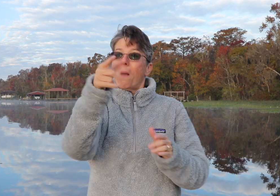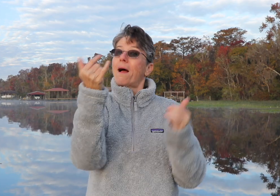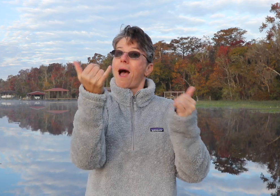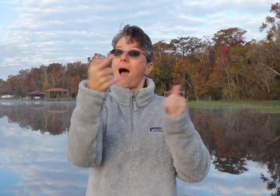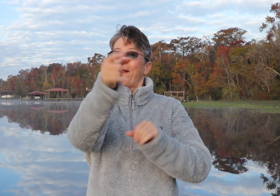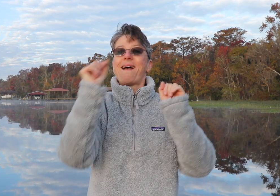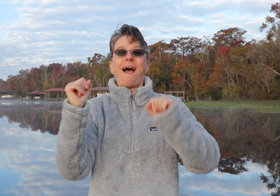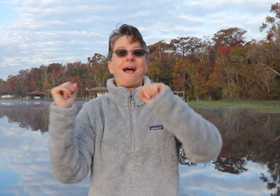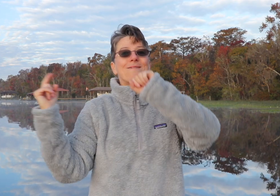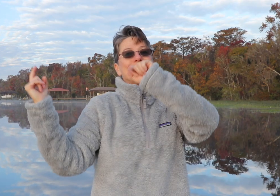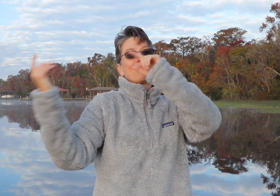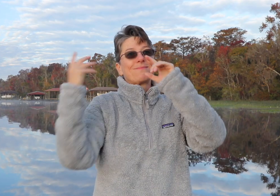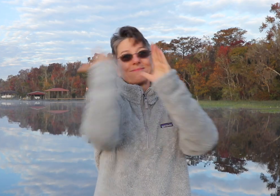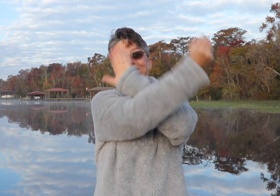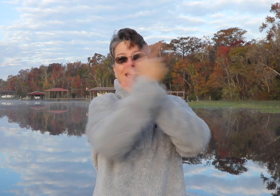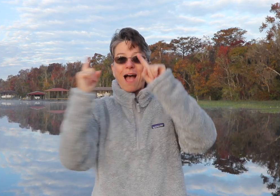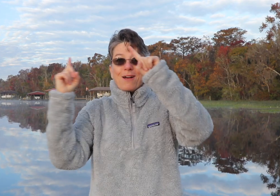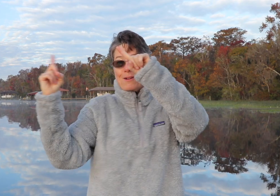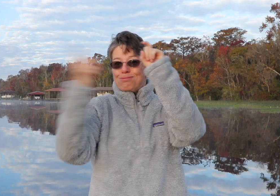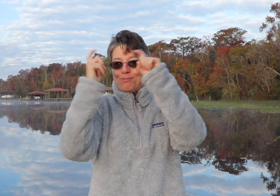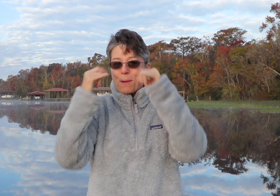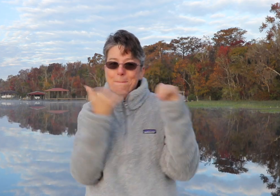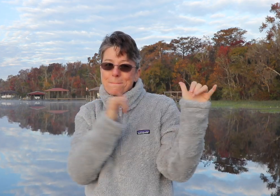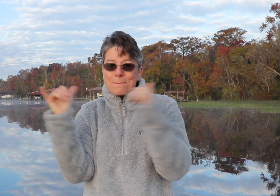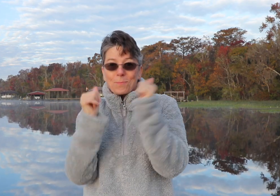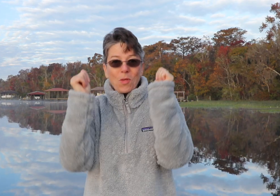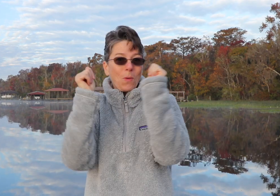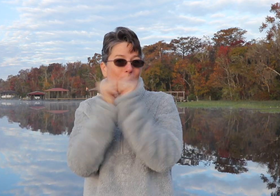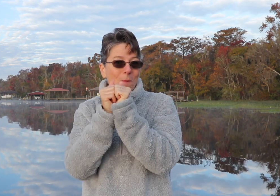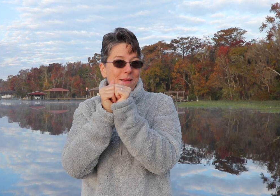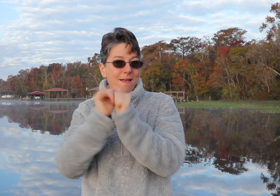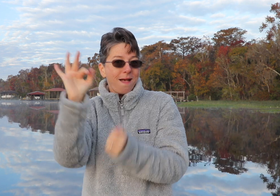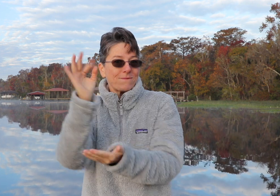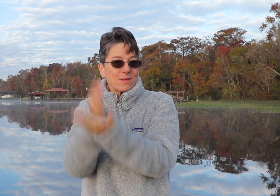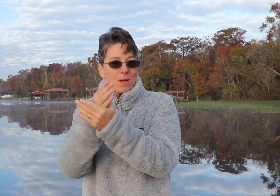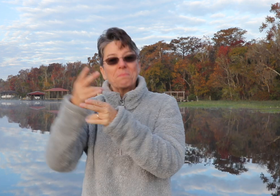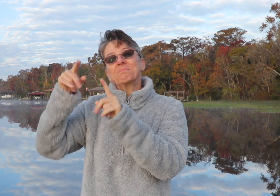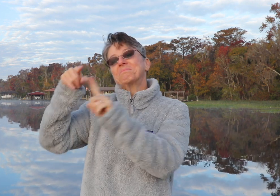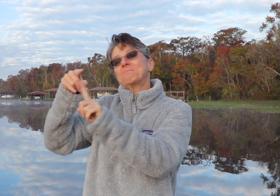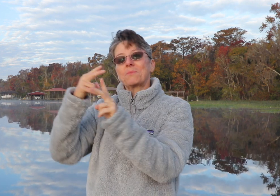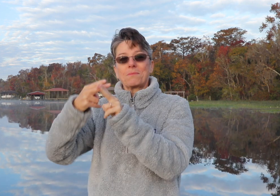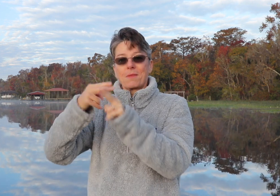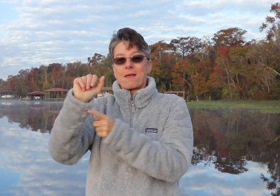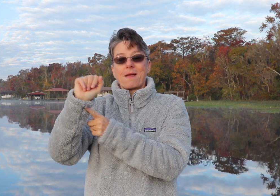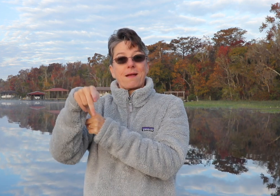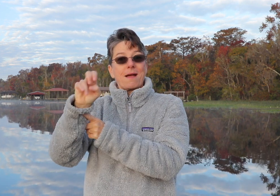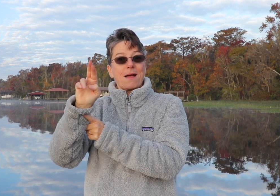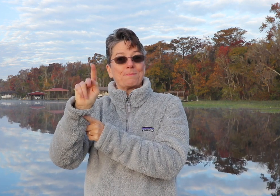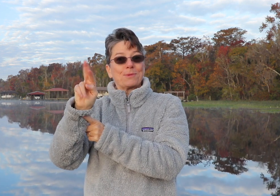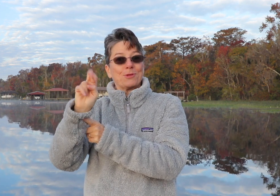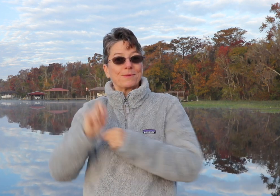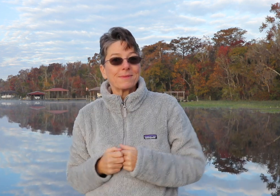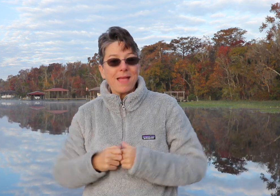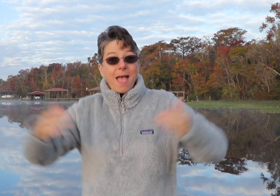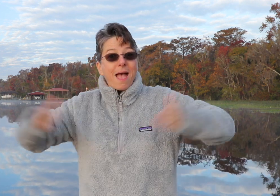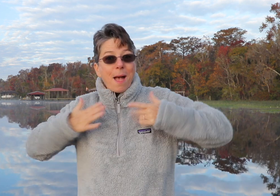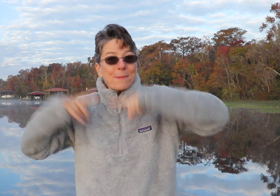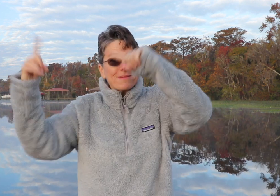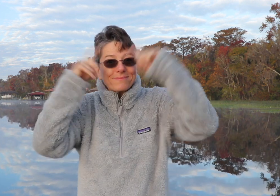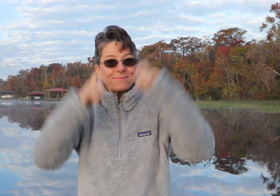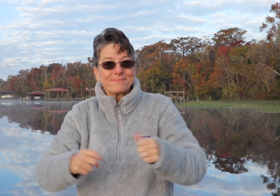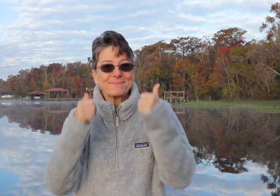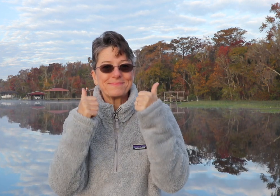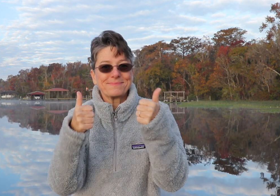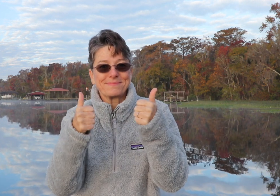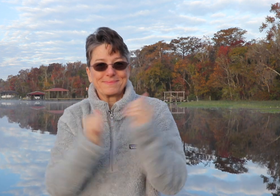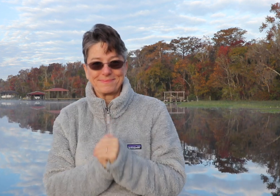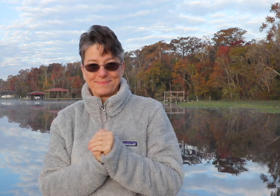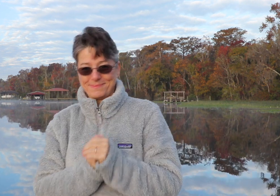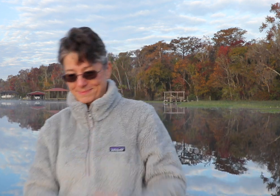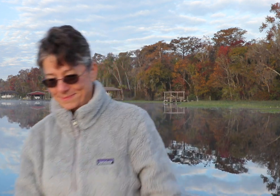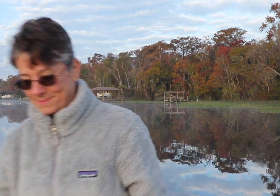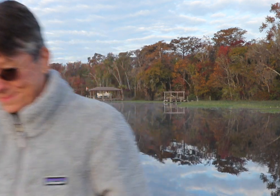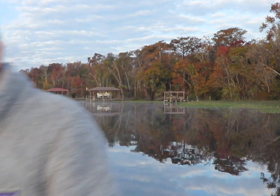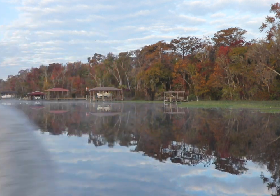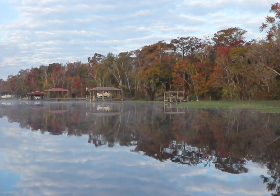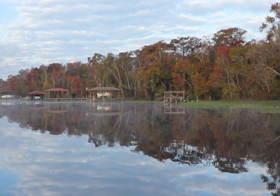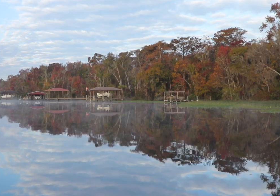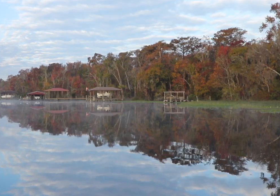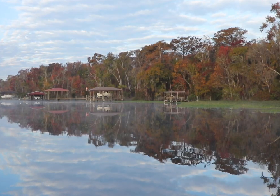Hope this will help you capture better pictures by playing with f-stop which can determine the size of aperture. Happy photography!